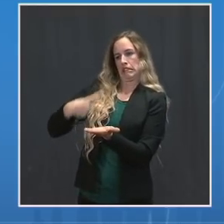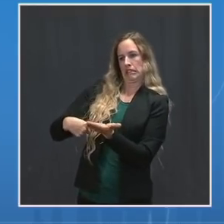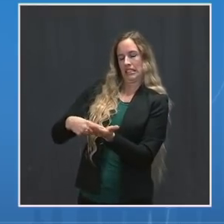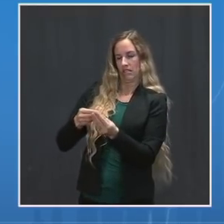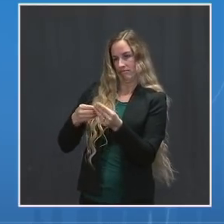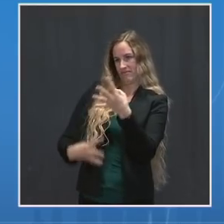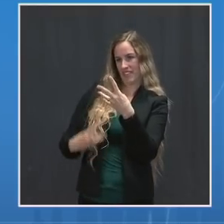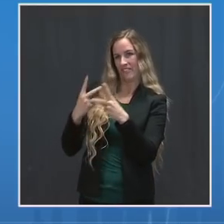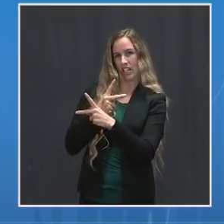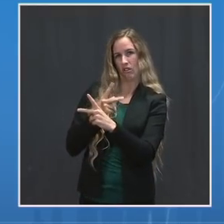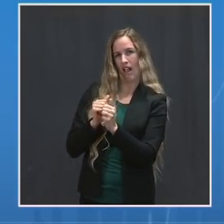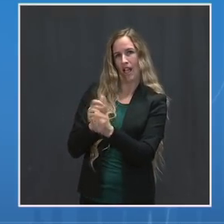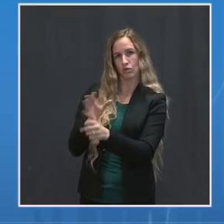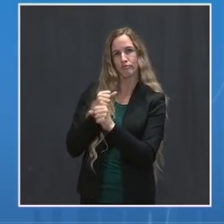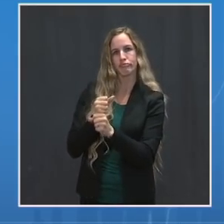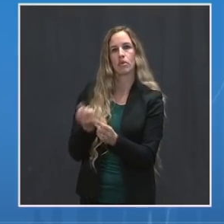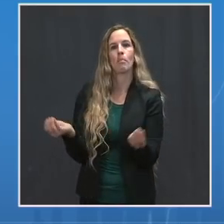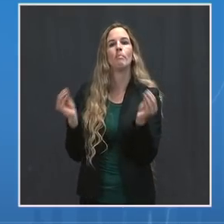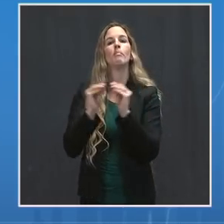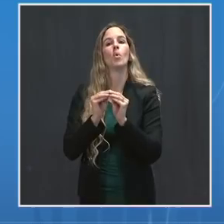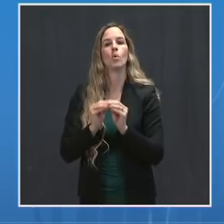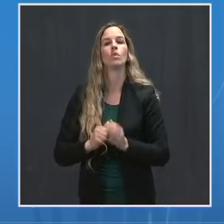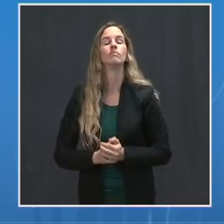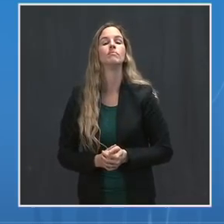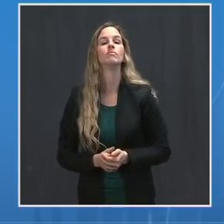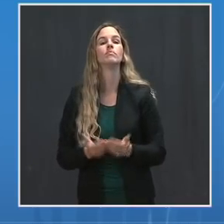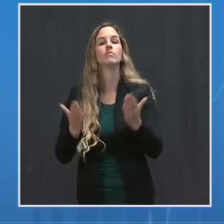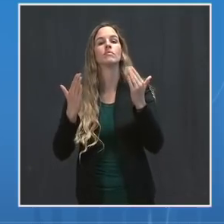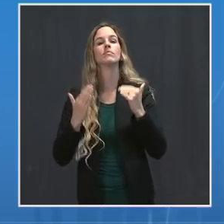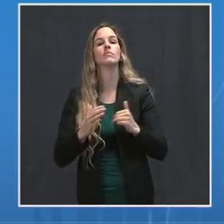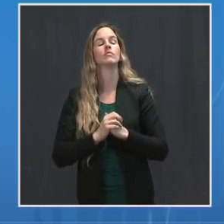Next question. Male Speaker: Next, we'll go to Chris Mingering at Los Angeles Times.